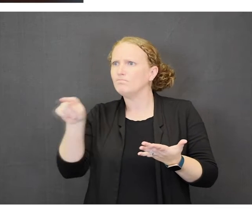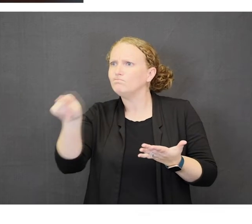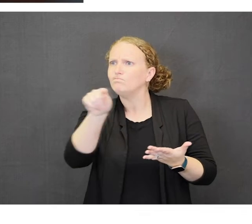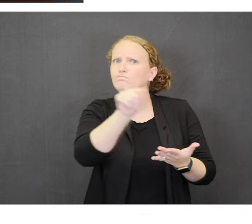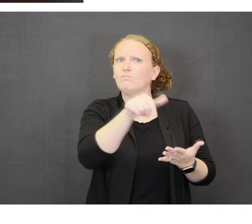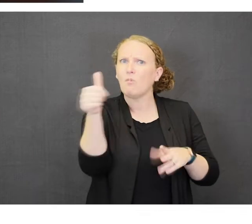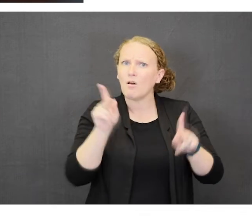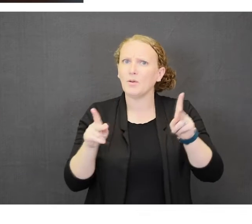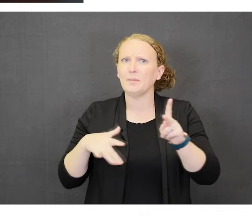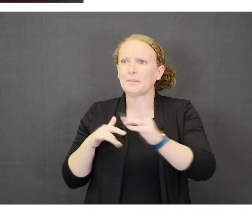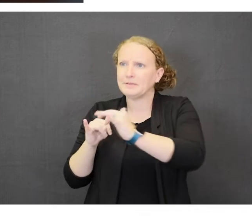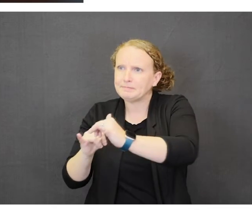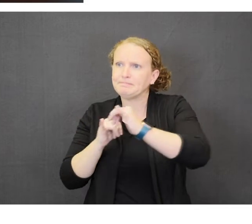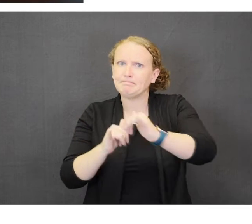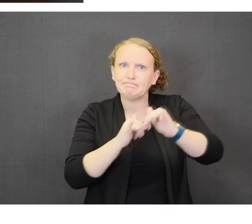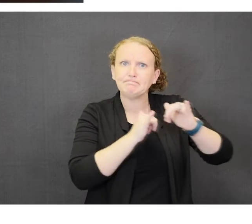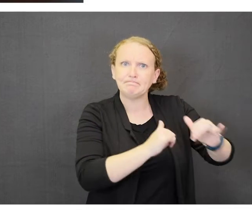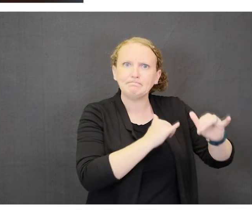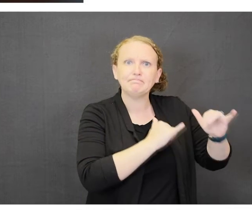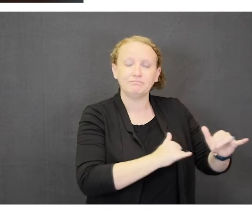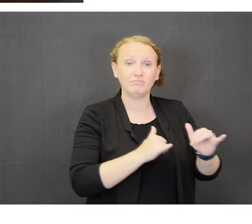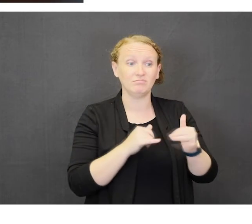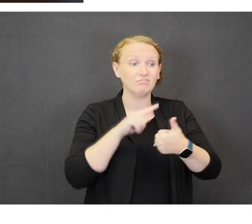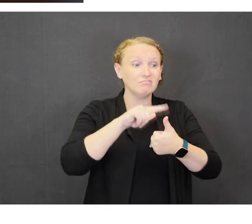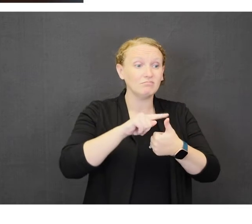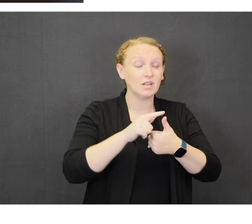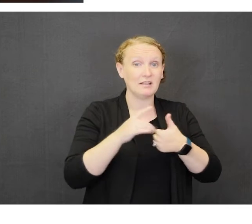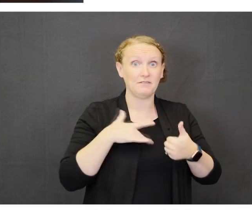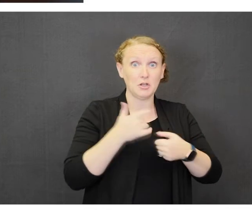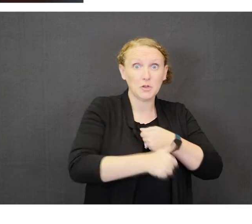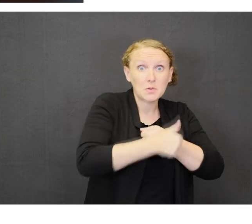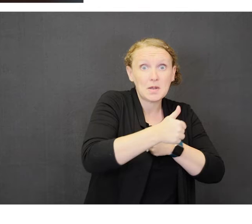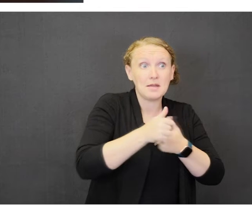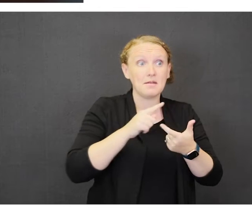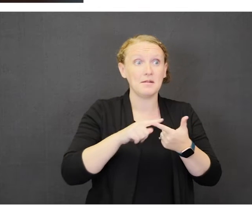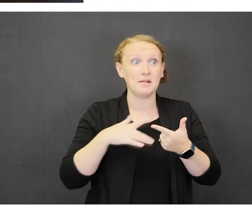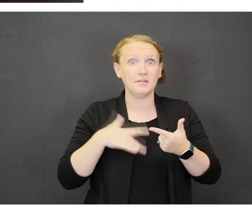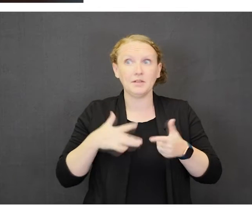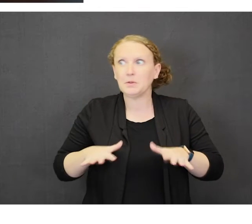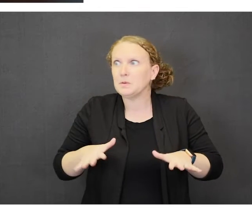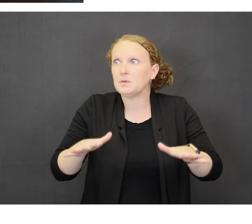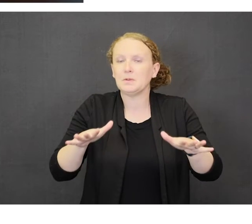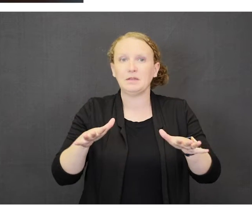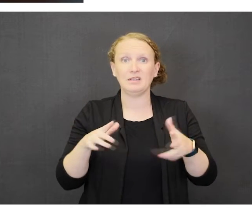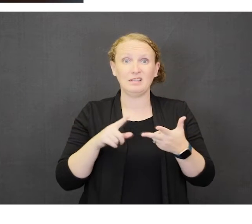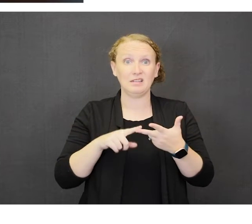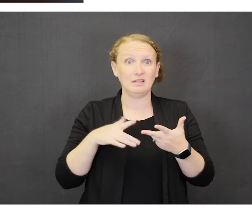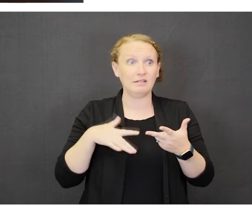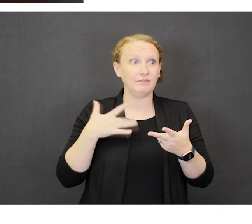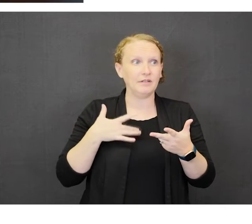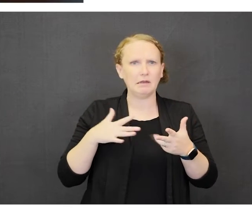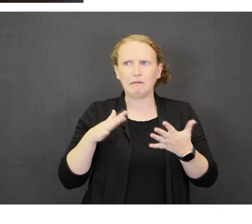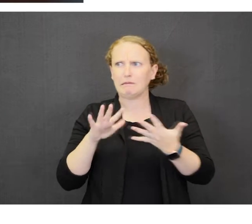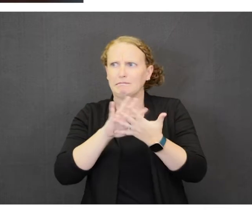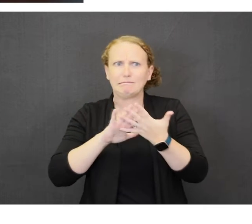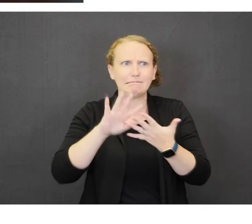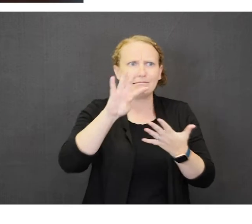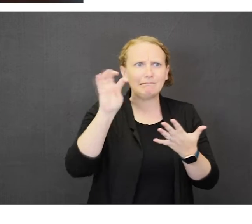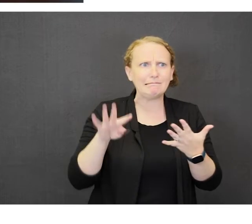threats and challenges with the Corona virus So when we perceive a threat or a challenge our